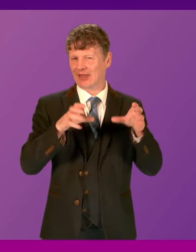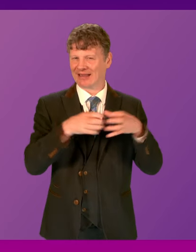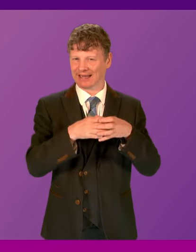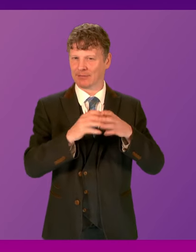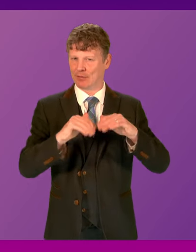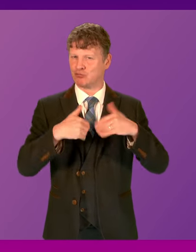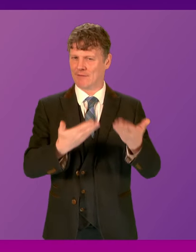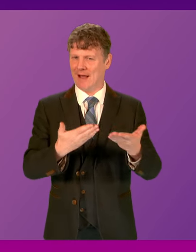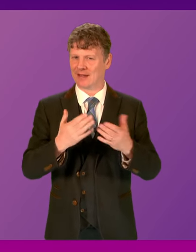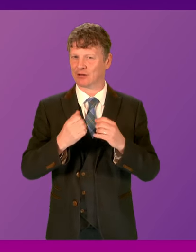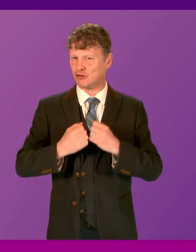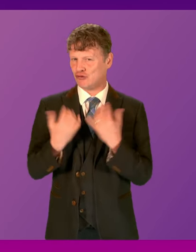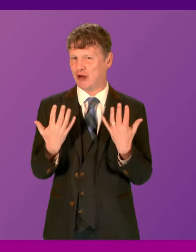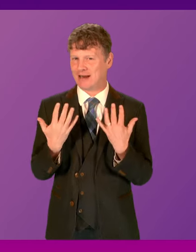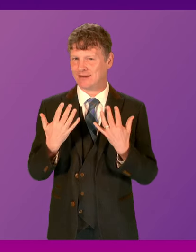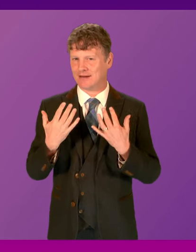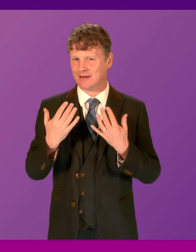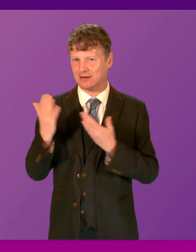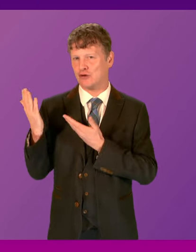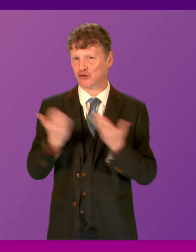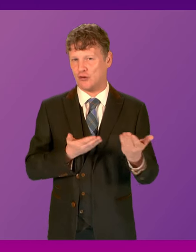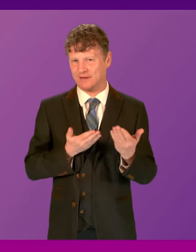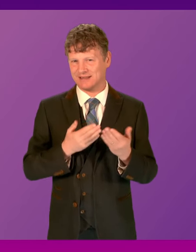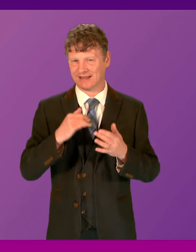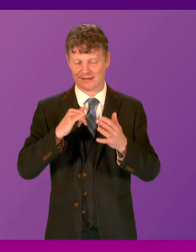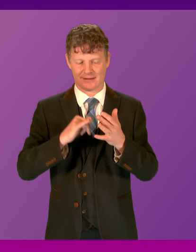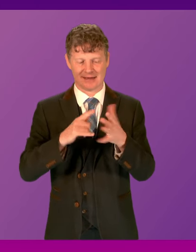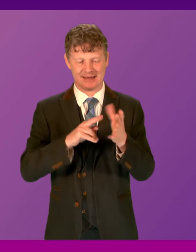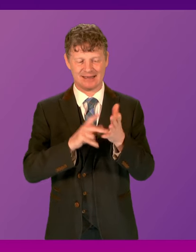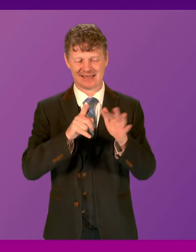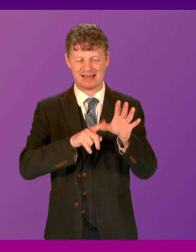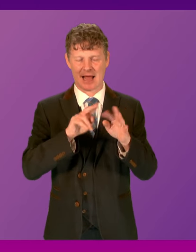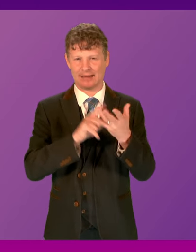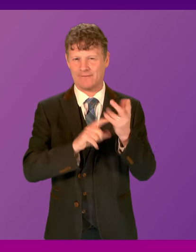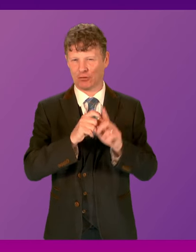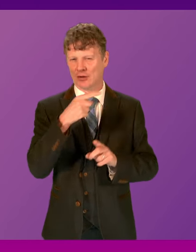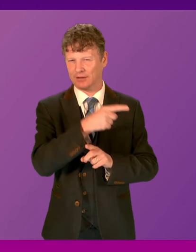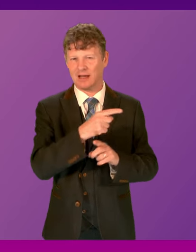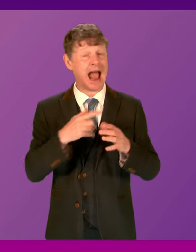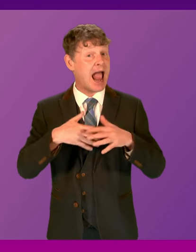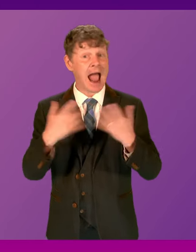gender services at Sandyford. Any decision on how such healthcare is delivered in Scotland will,